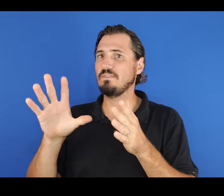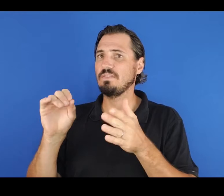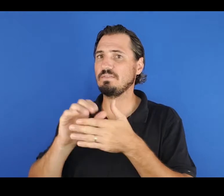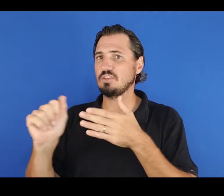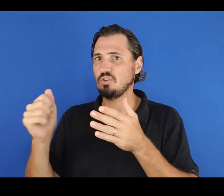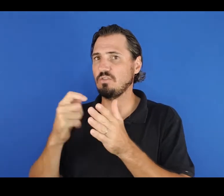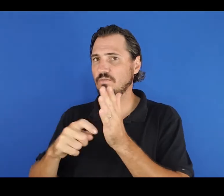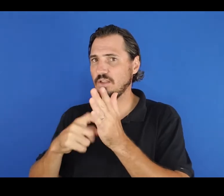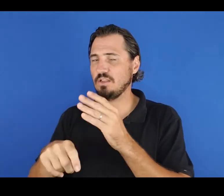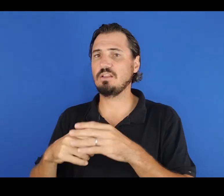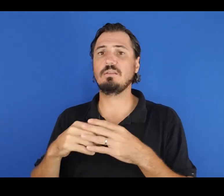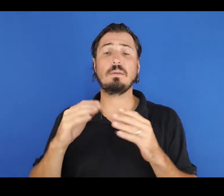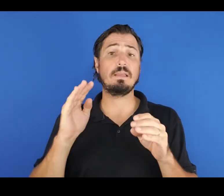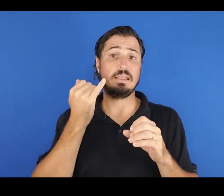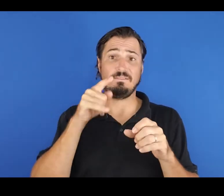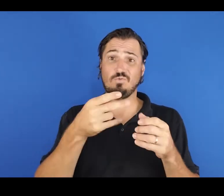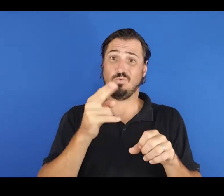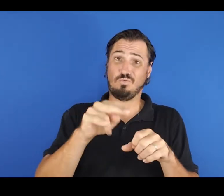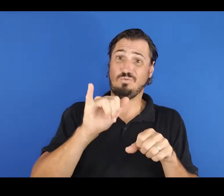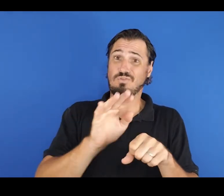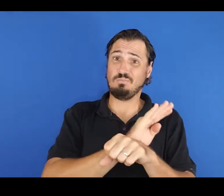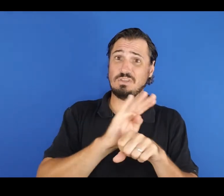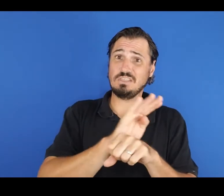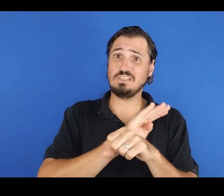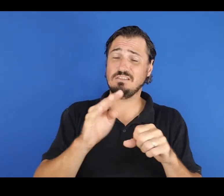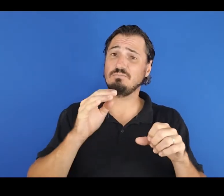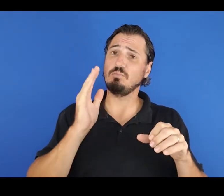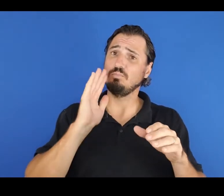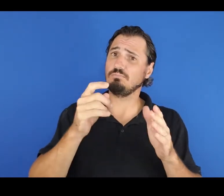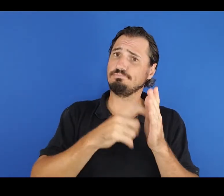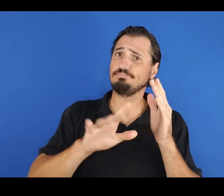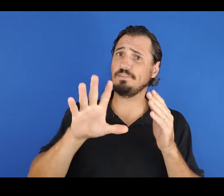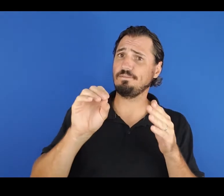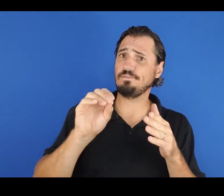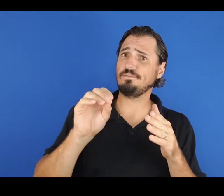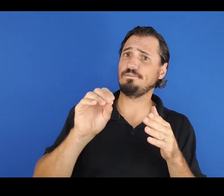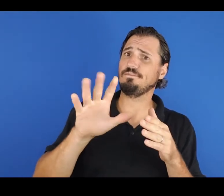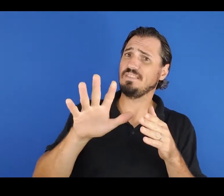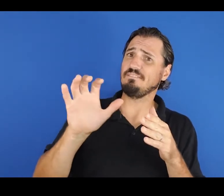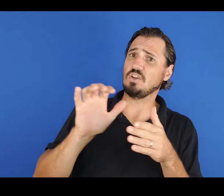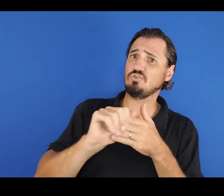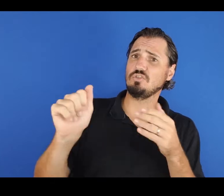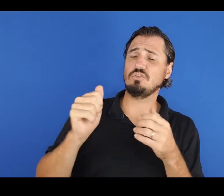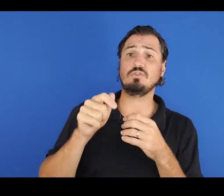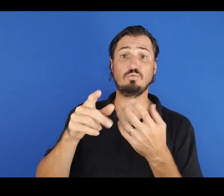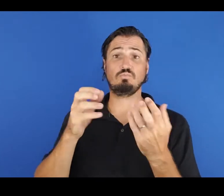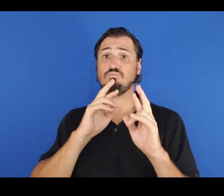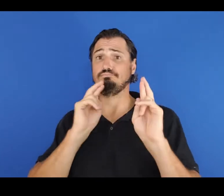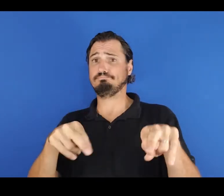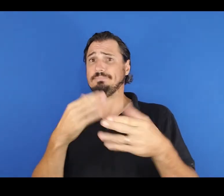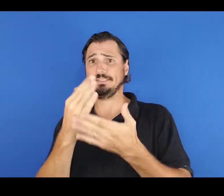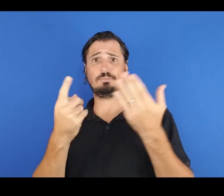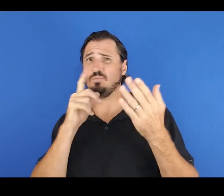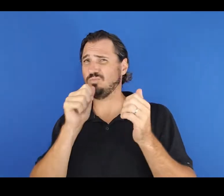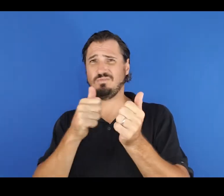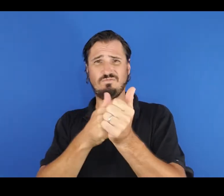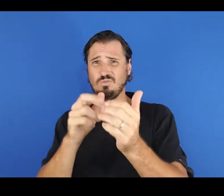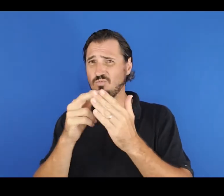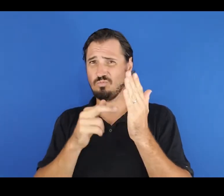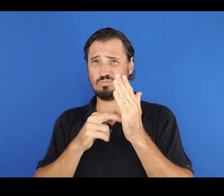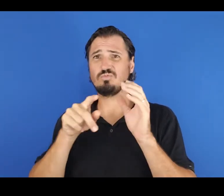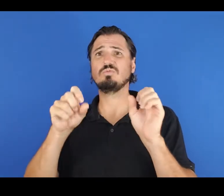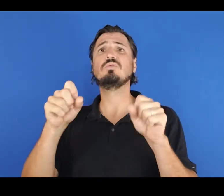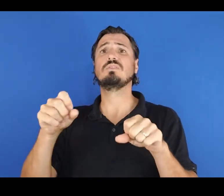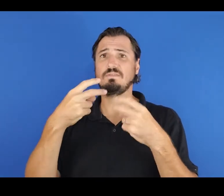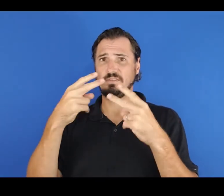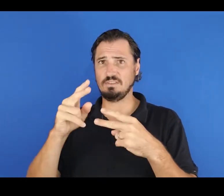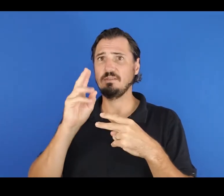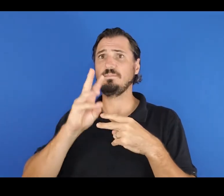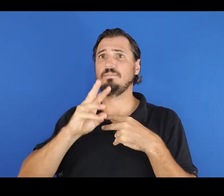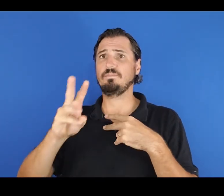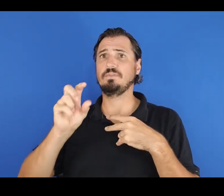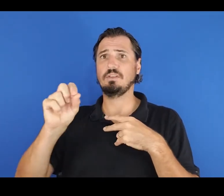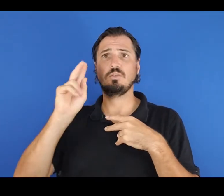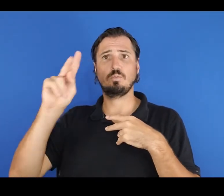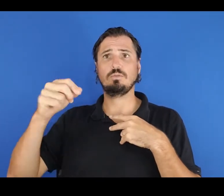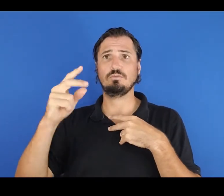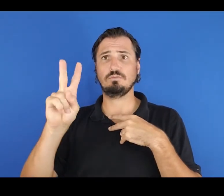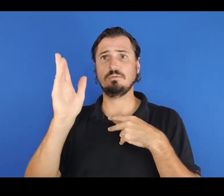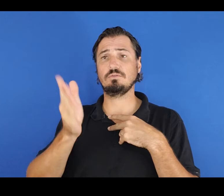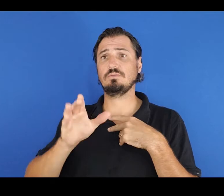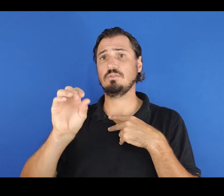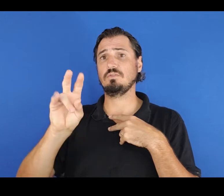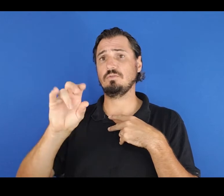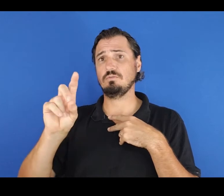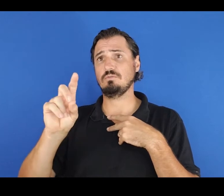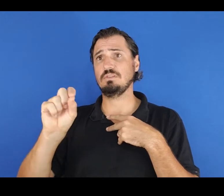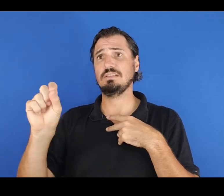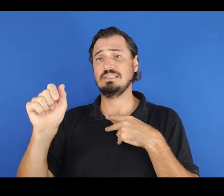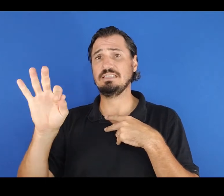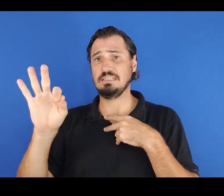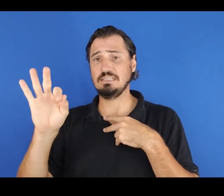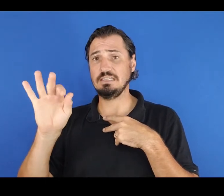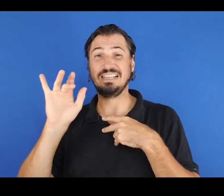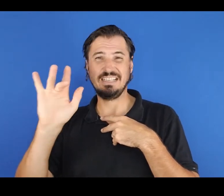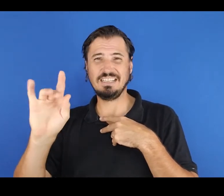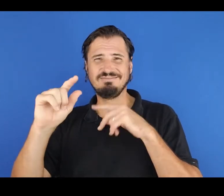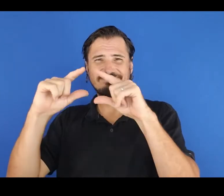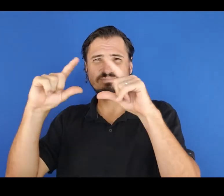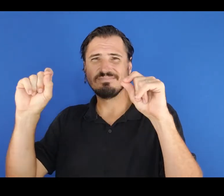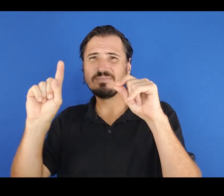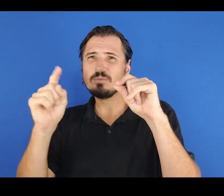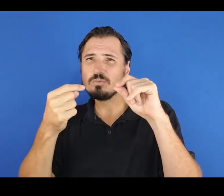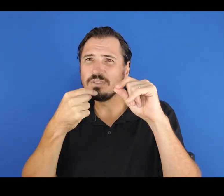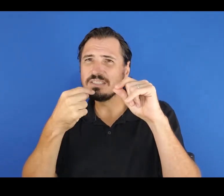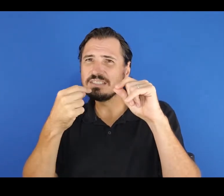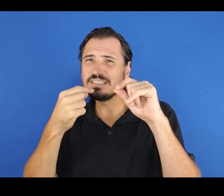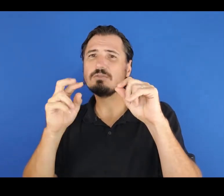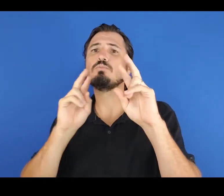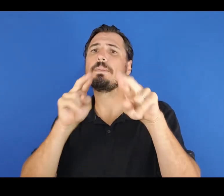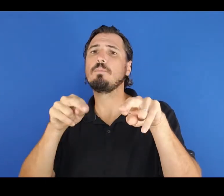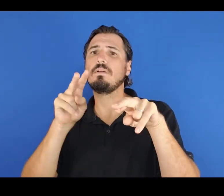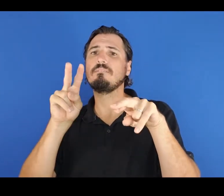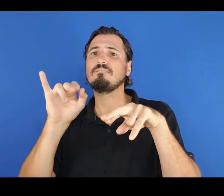event organizers will be issued a $500 fine on site. To report a violation, visit www.kauai.gov/COVID-19 and click on the button on the top to “report a violation.”